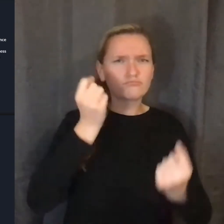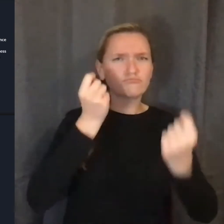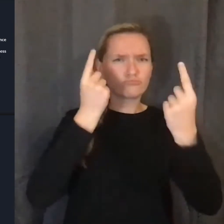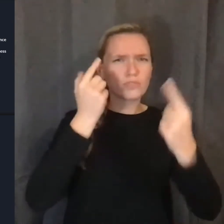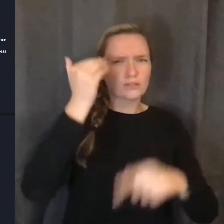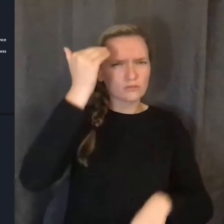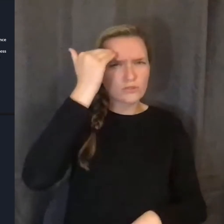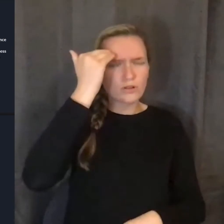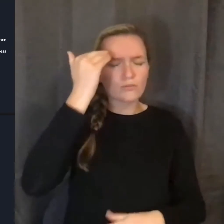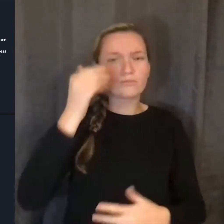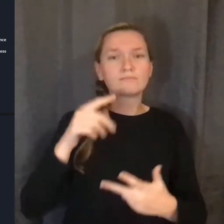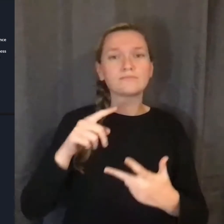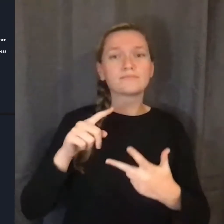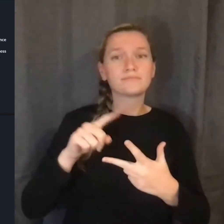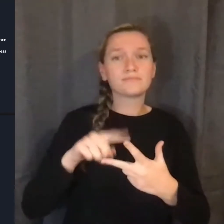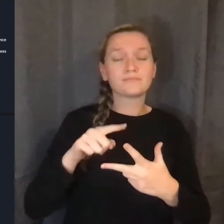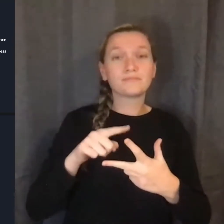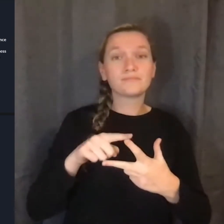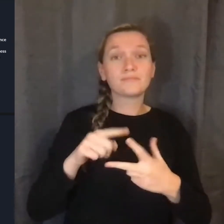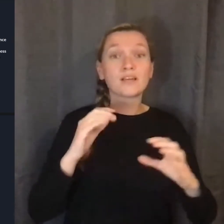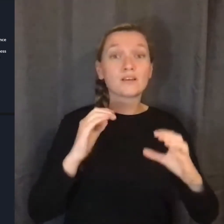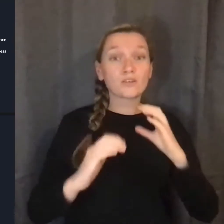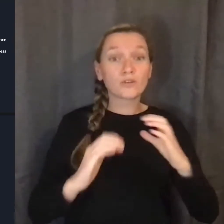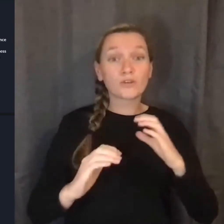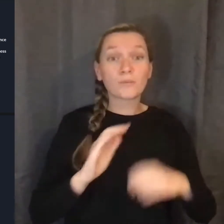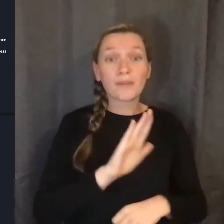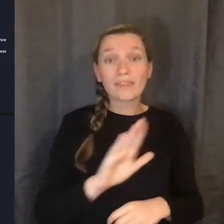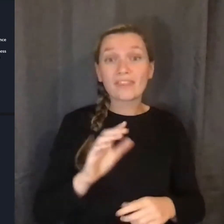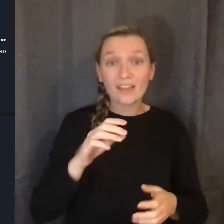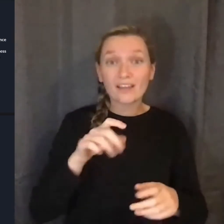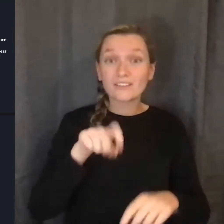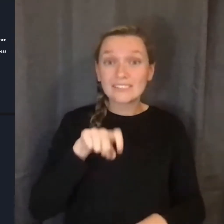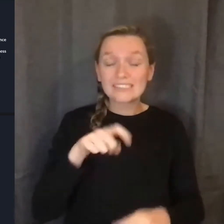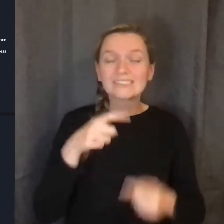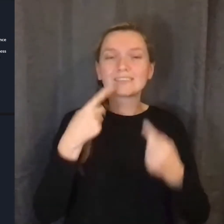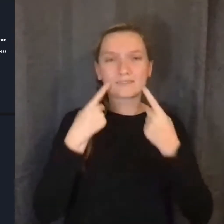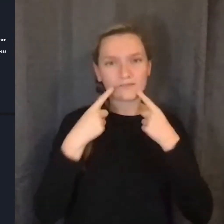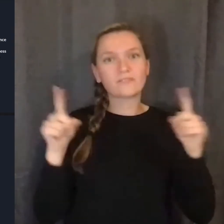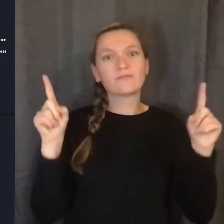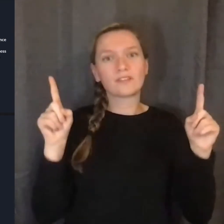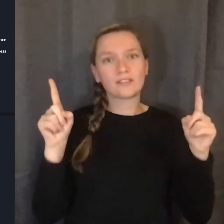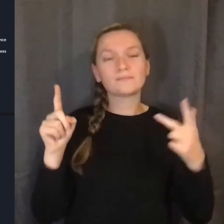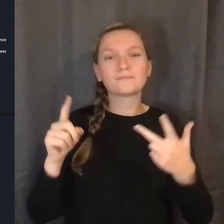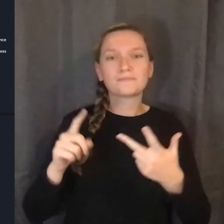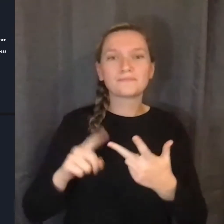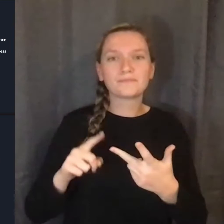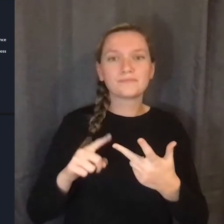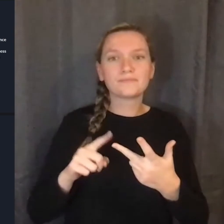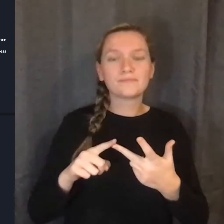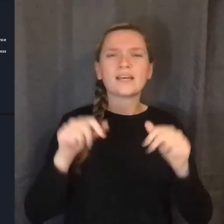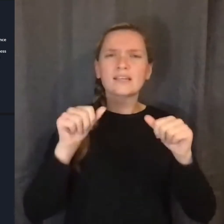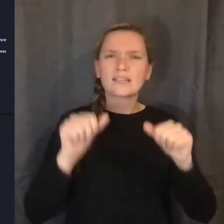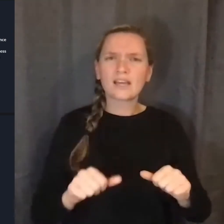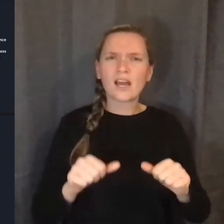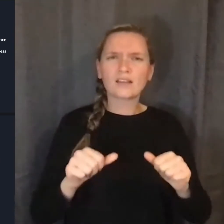Next is communicating their needs successfully. Third they can request accommodations.